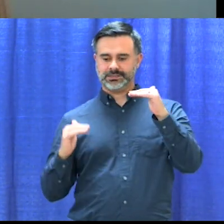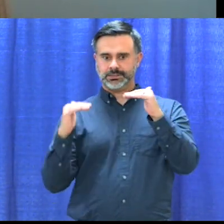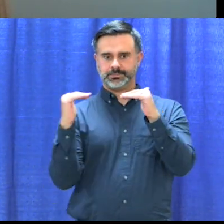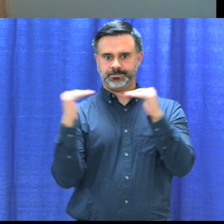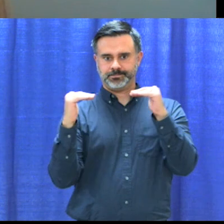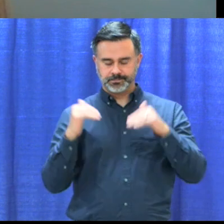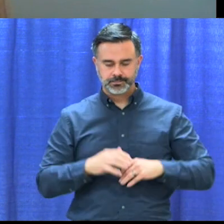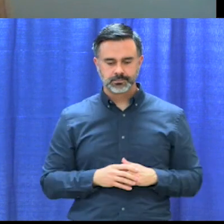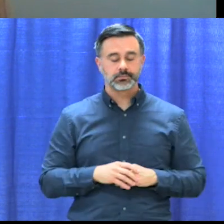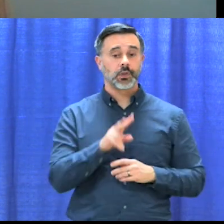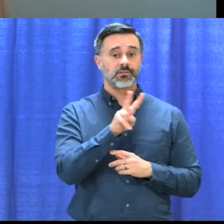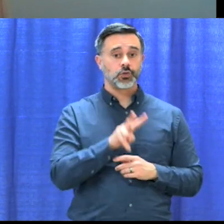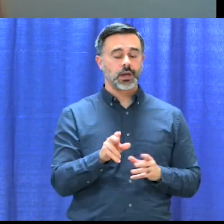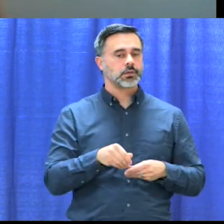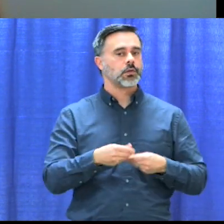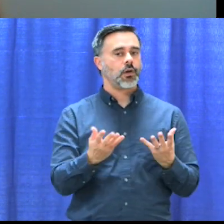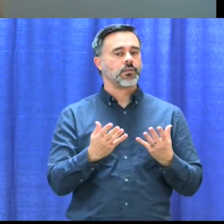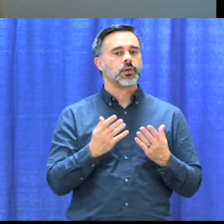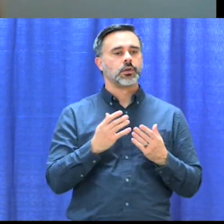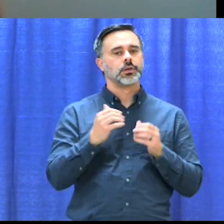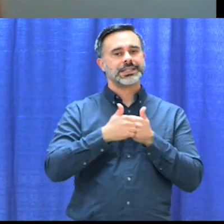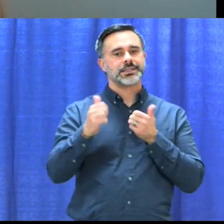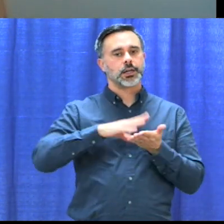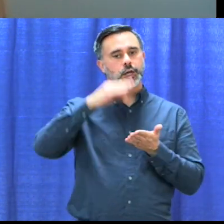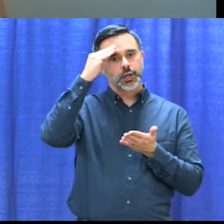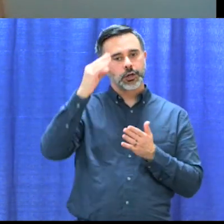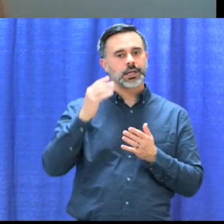Verizon's offer to support the distance learning initiatives in California schools clearly